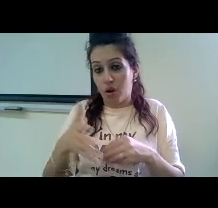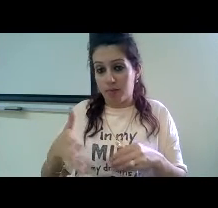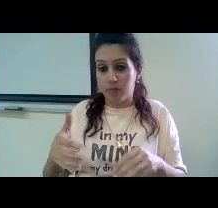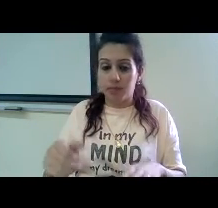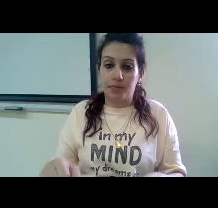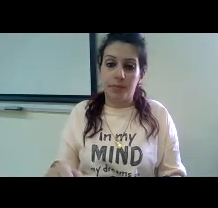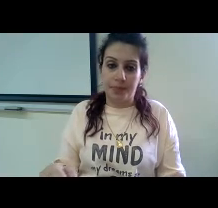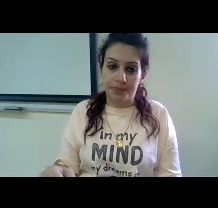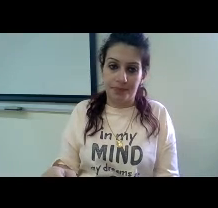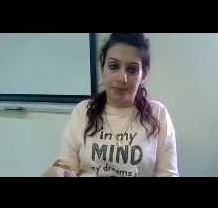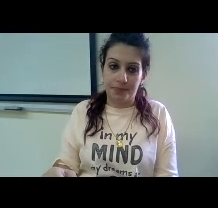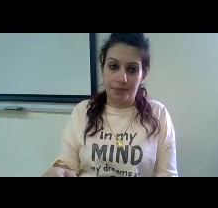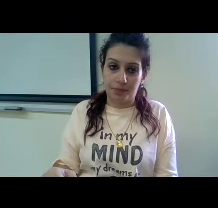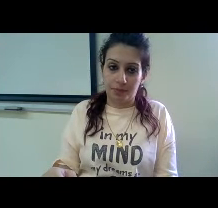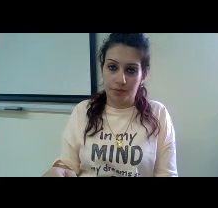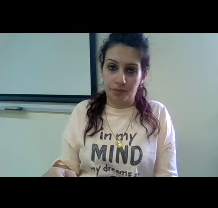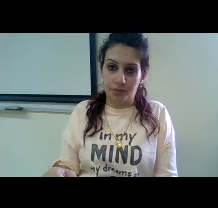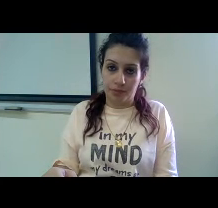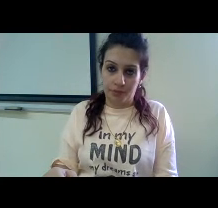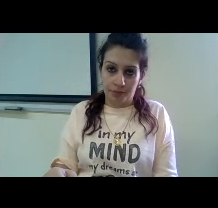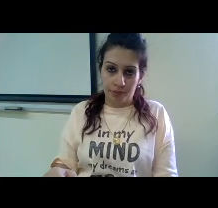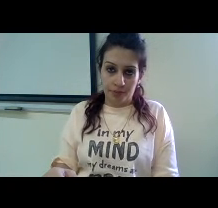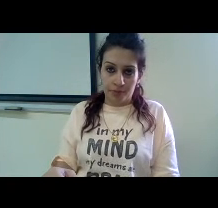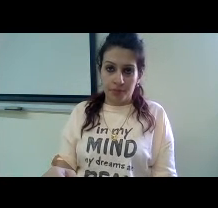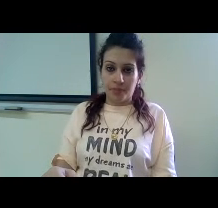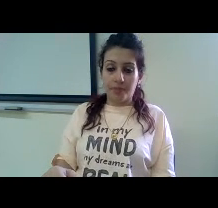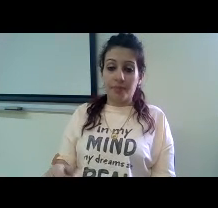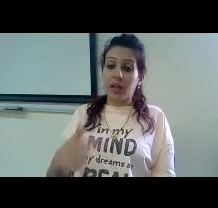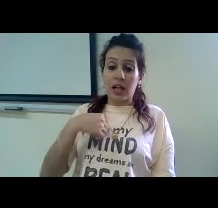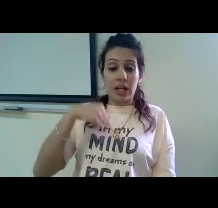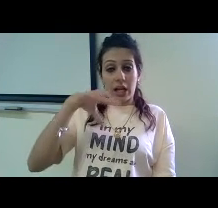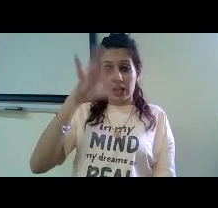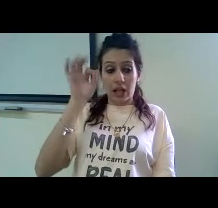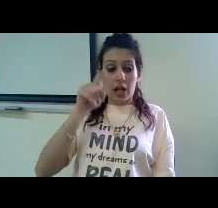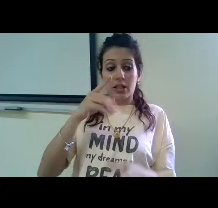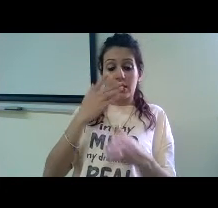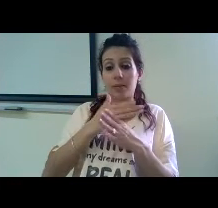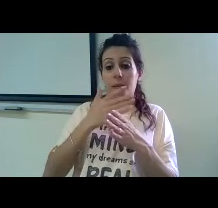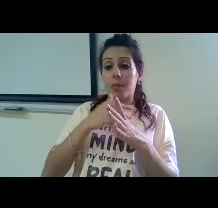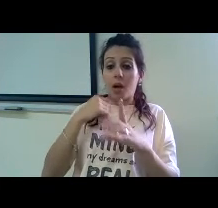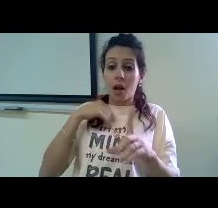elementary school level onward. So.